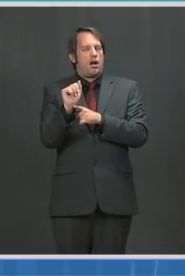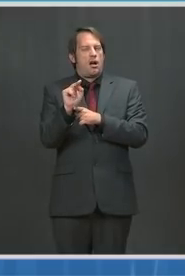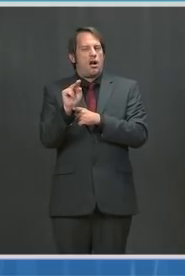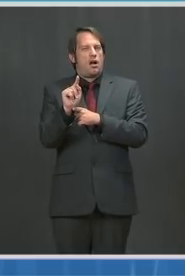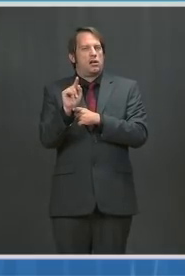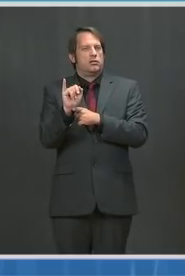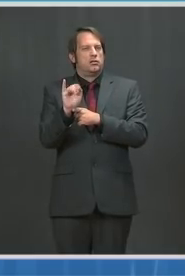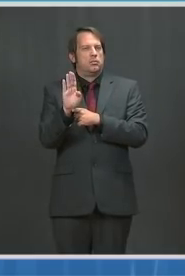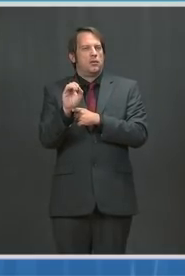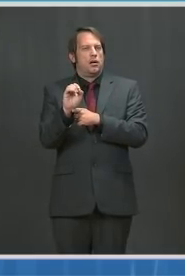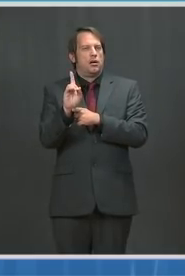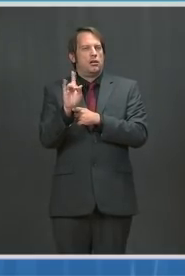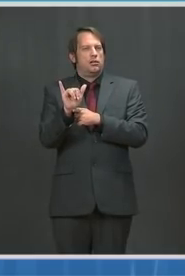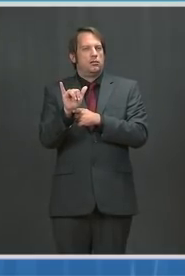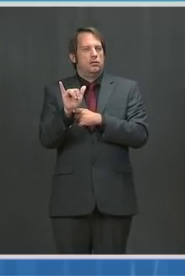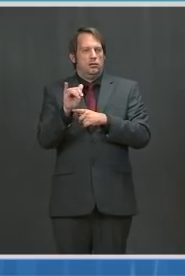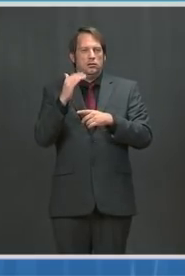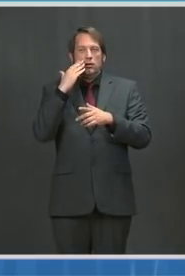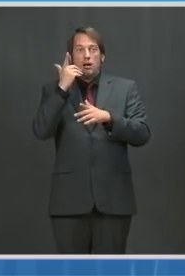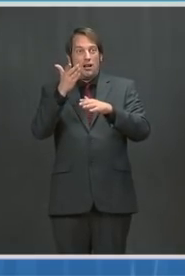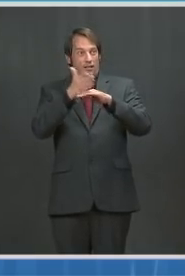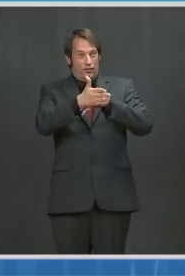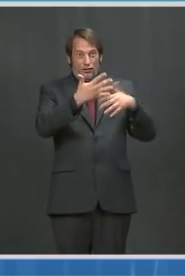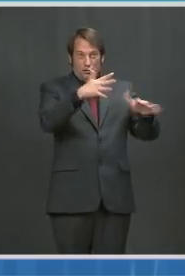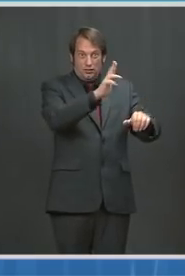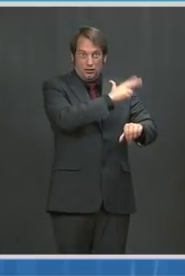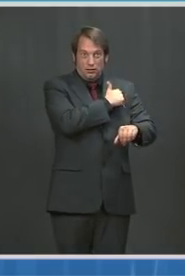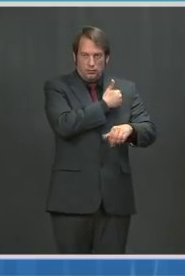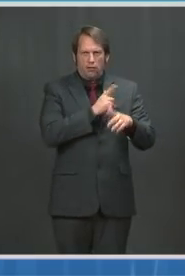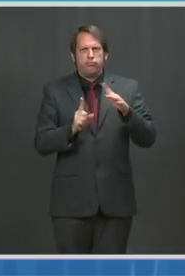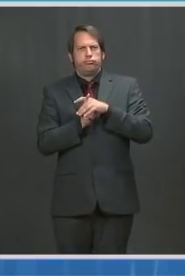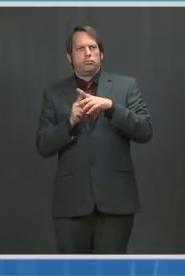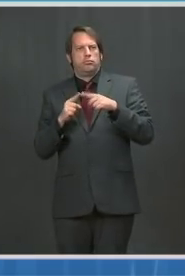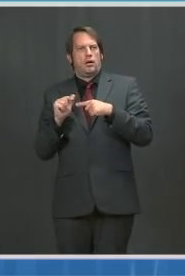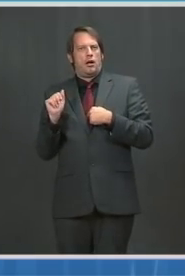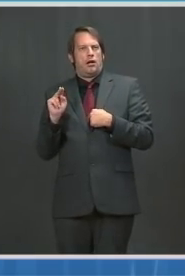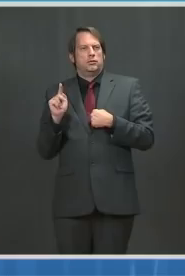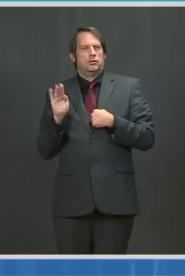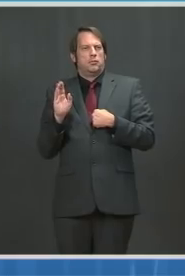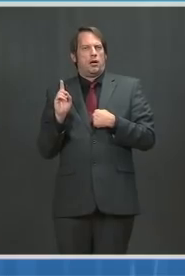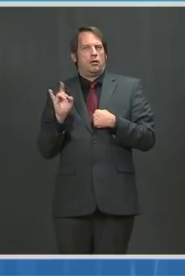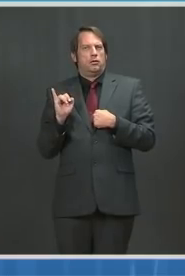The lighter blue line is the level following mild or asymptomatic infection.